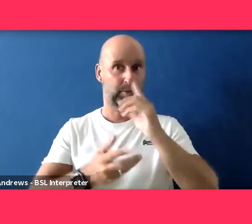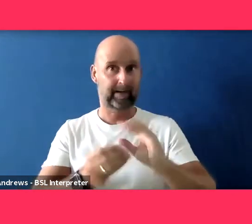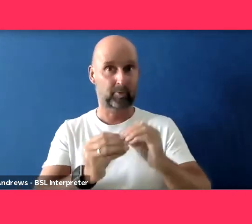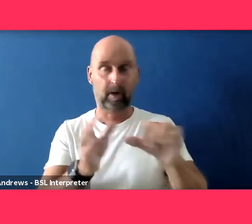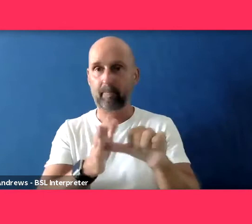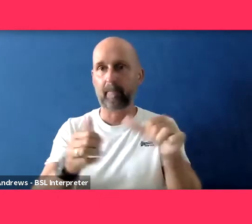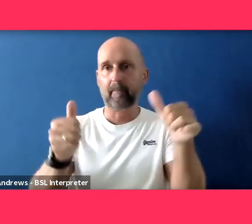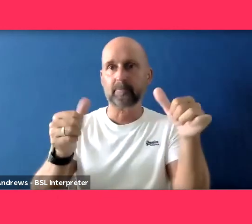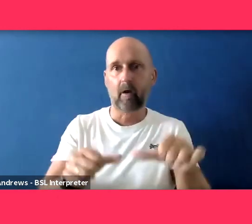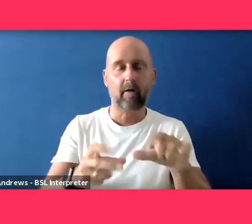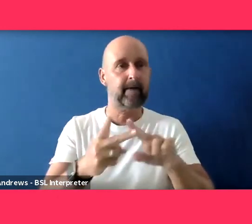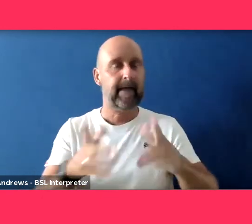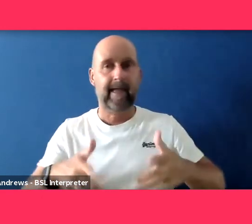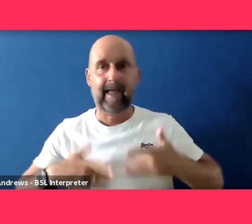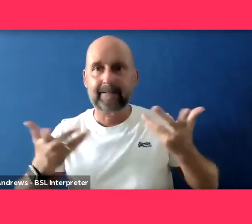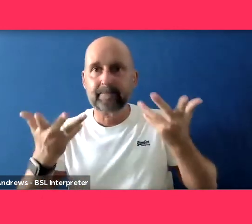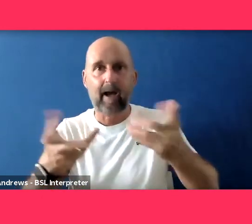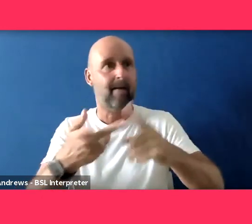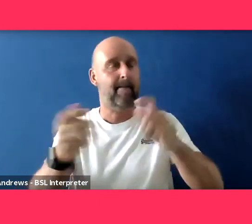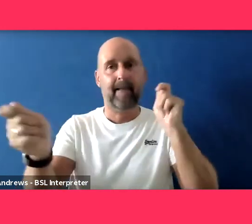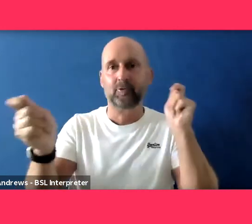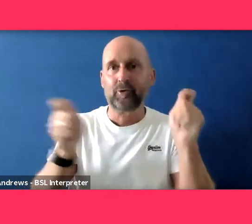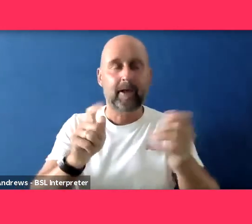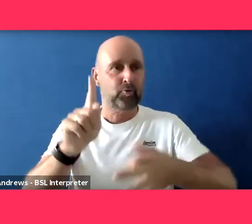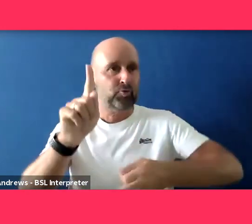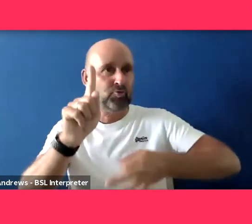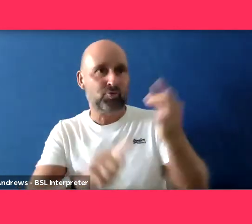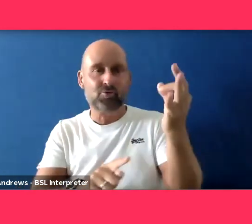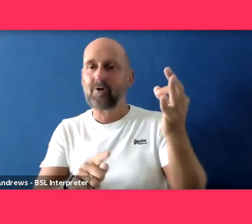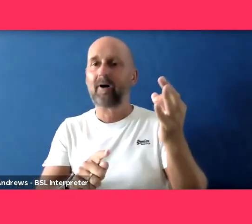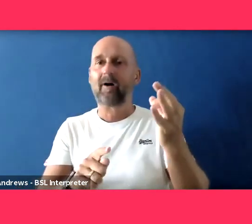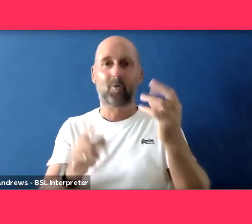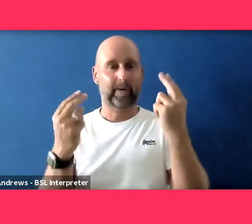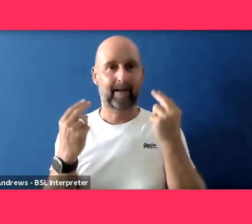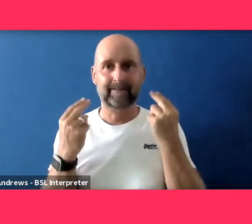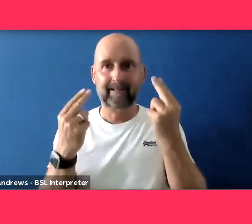inspire , empower and make change. We've shown that we can stand up and support each other